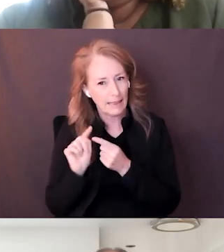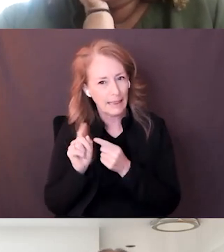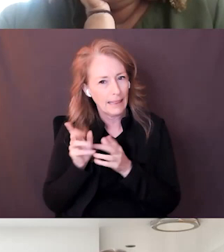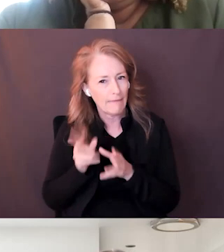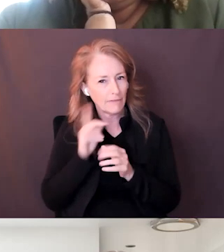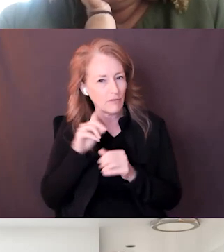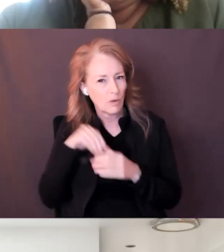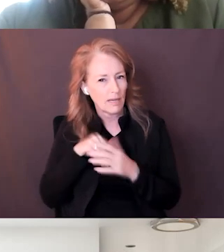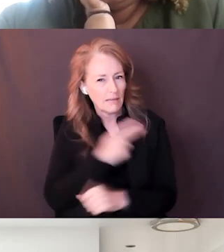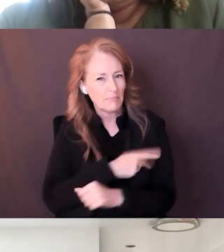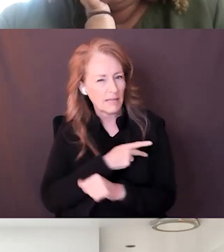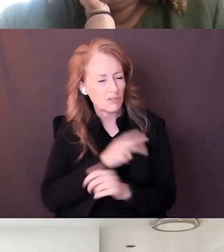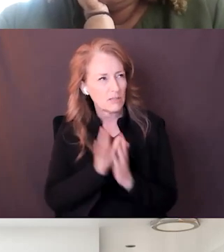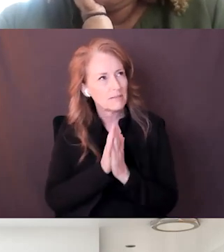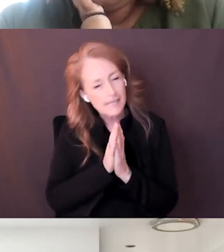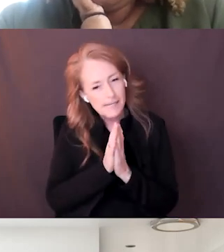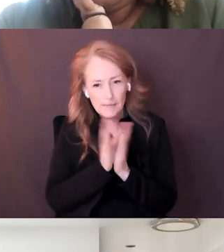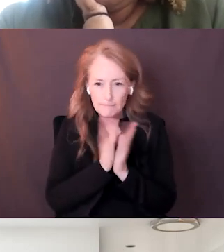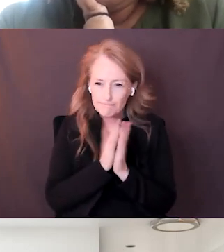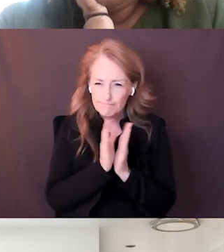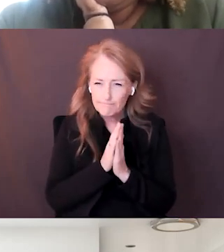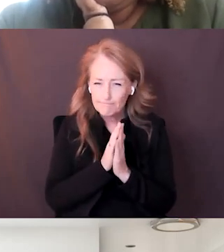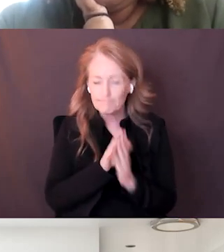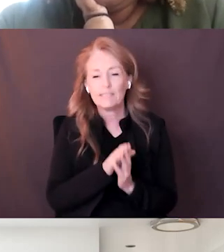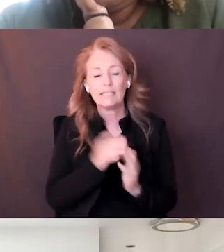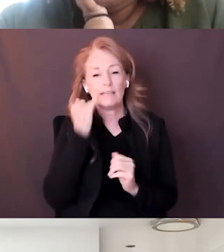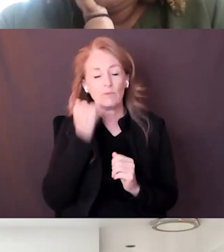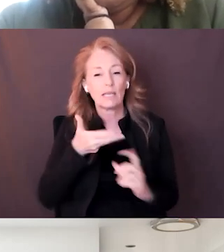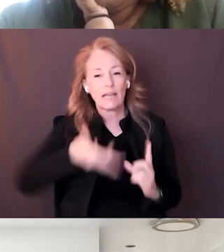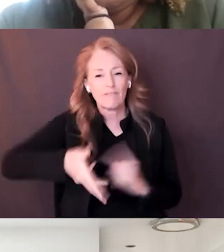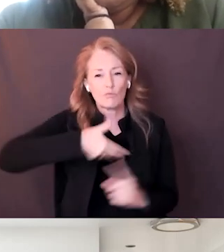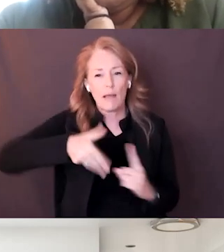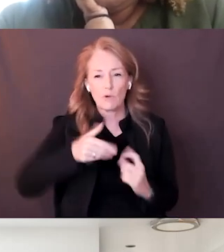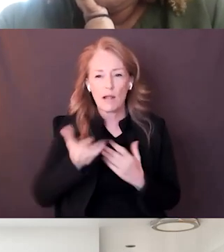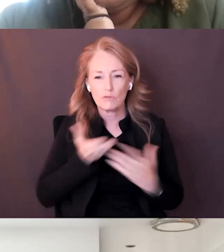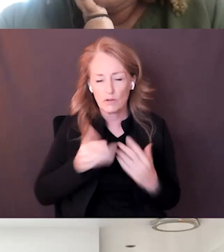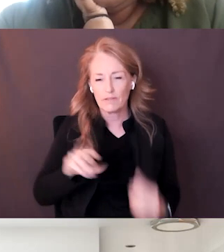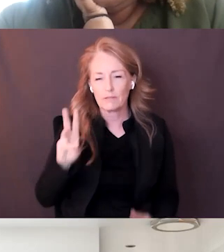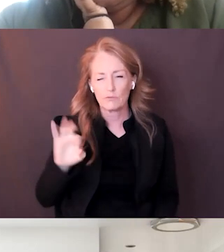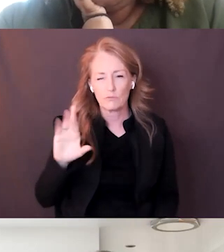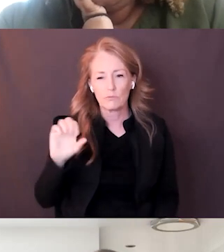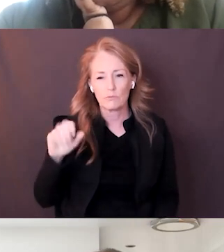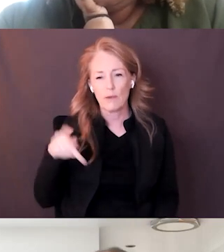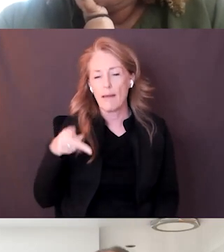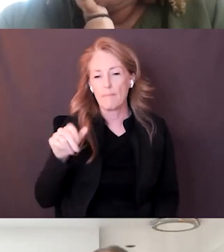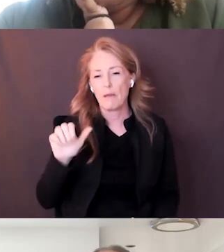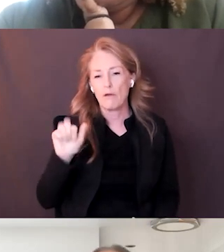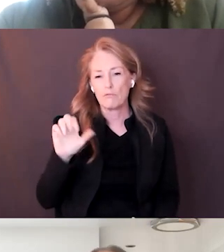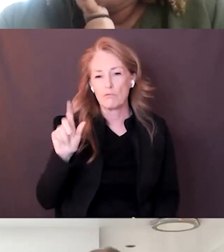PATIENT, BUT IF WE CAN GET THE WRAP-AROUND SERVICES IN THIS, WHICH WE NEED AS WELL, I WOULD SAY 5%.